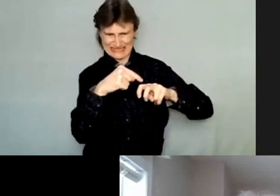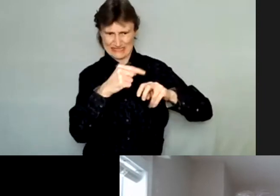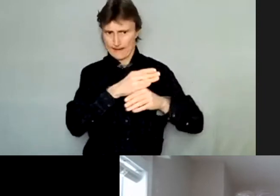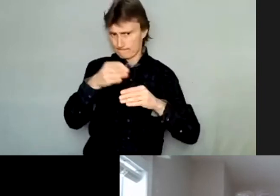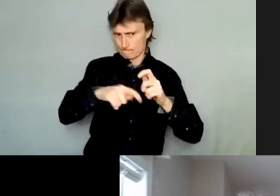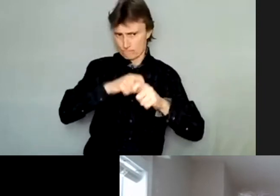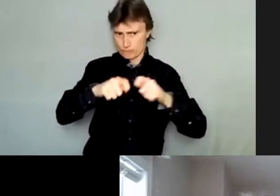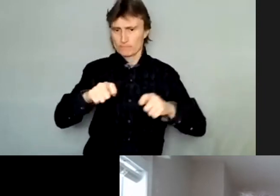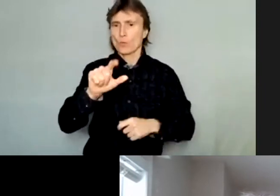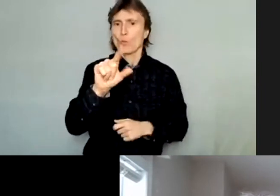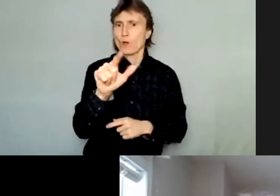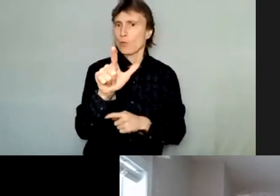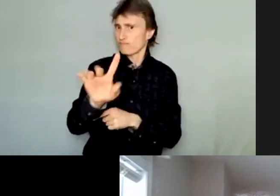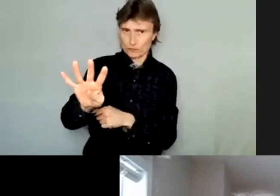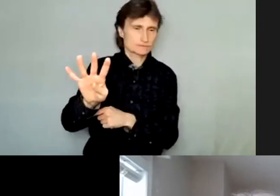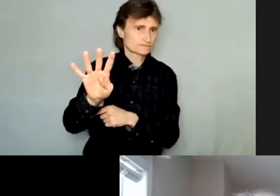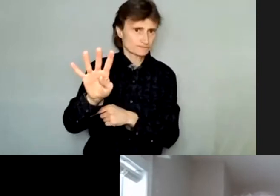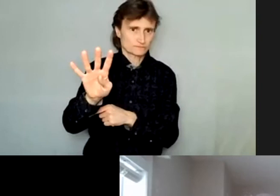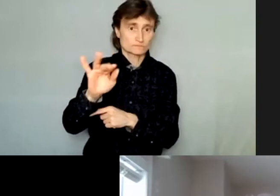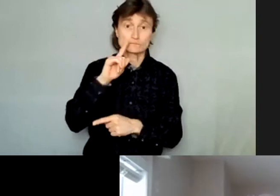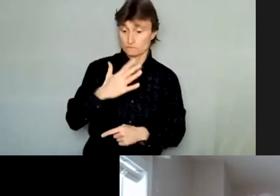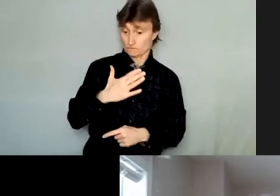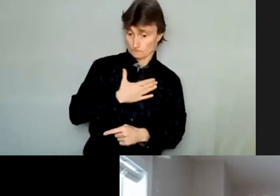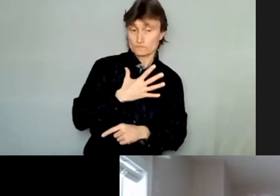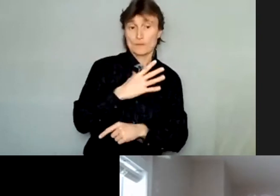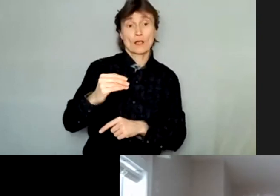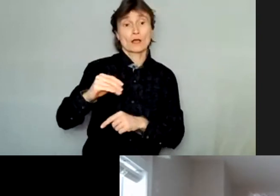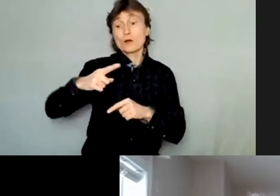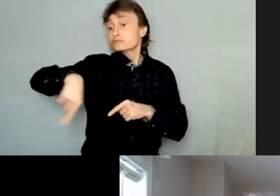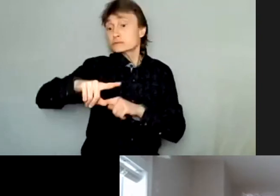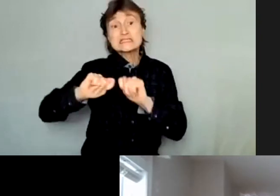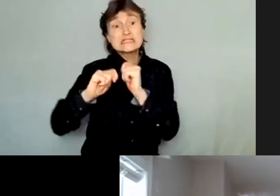So currently, myself and our team are working very closely and collaboratively with the